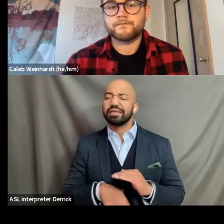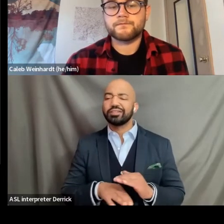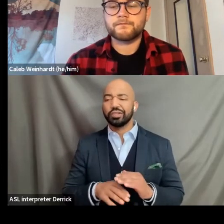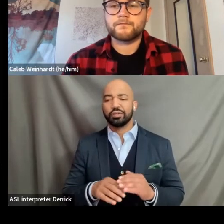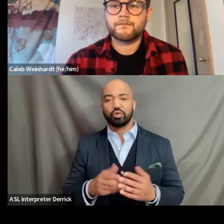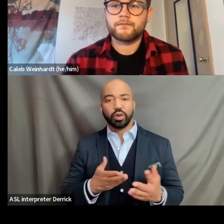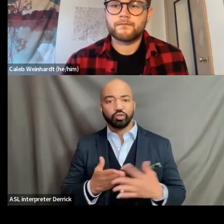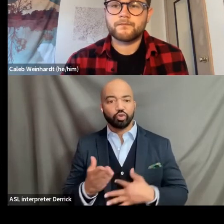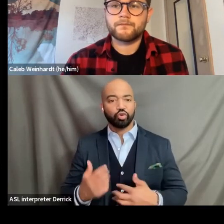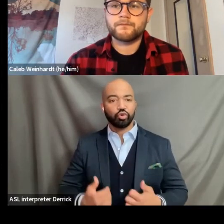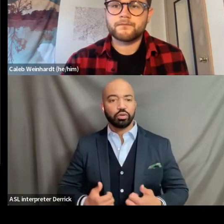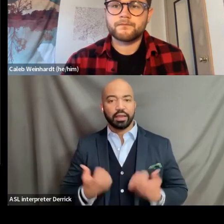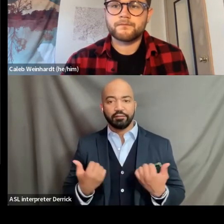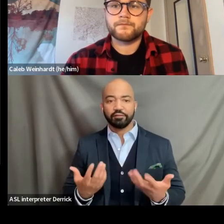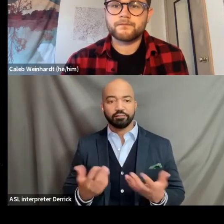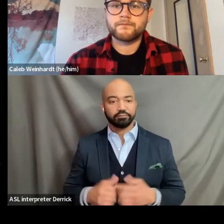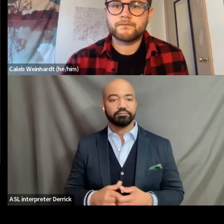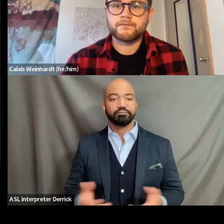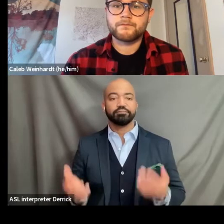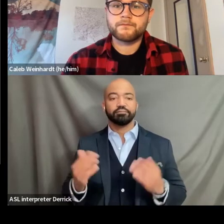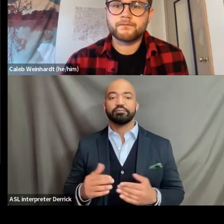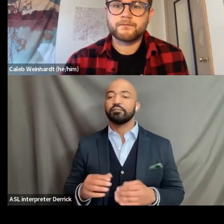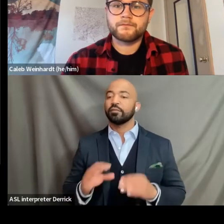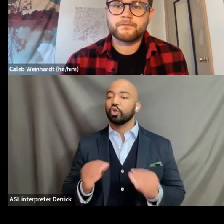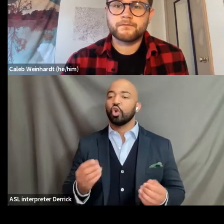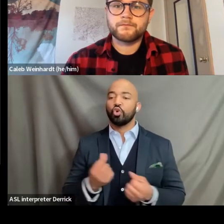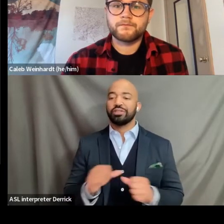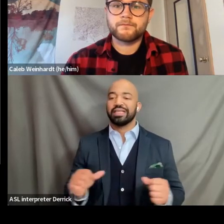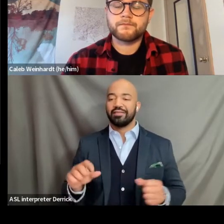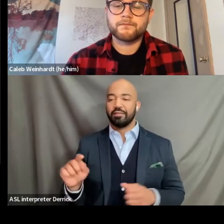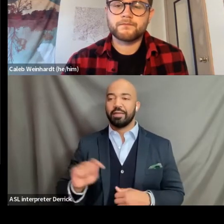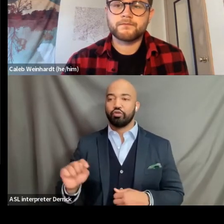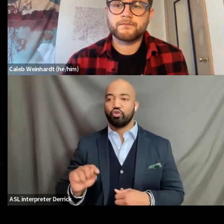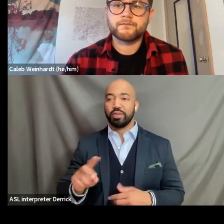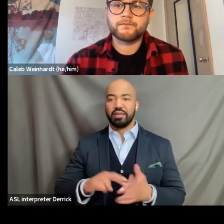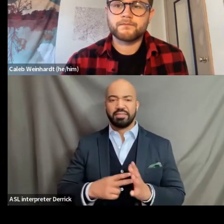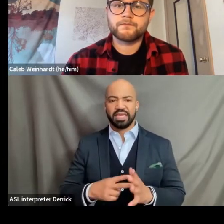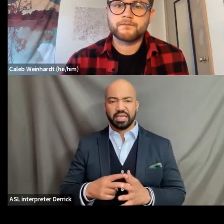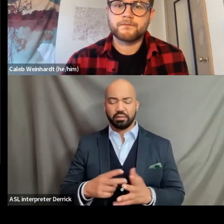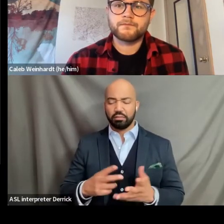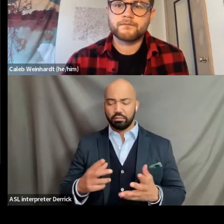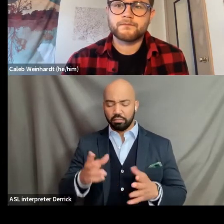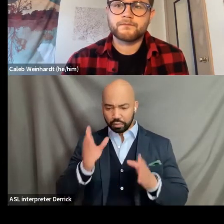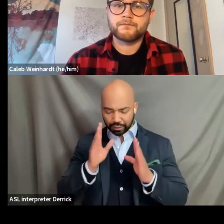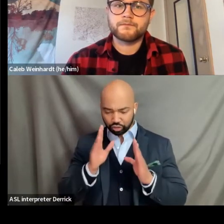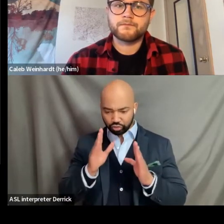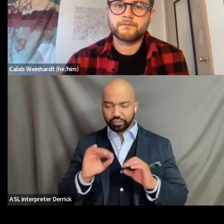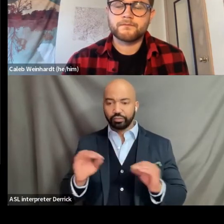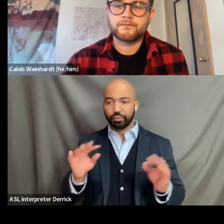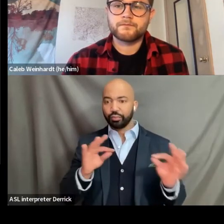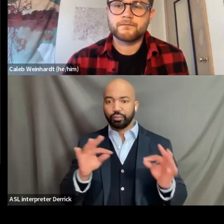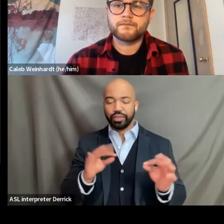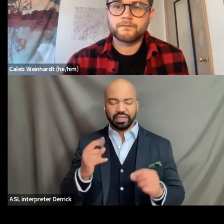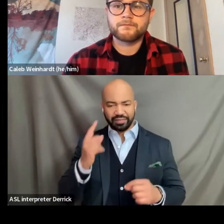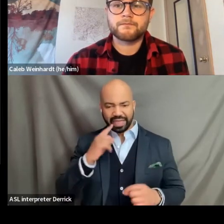Again no safe restroom, that can lead to lack of concentration. If all you're thinking about is your bladder, you're not gonna be able to concentrate